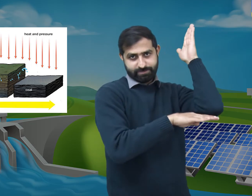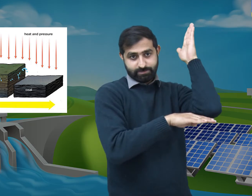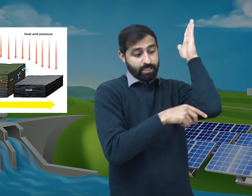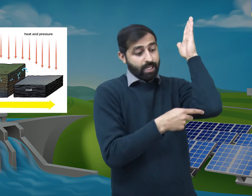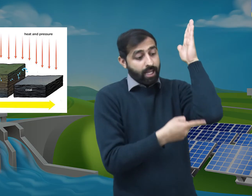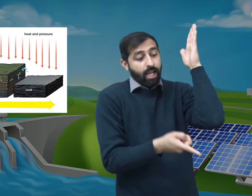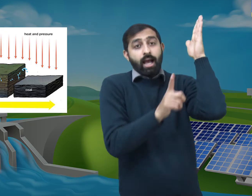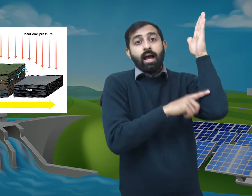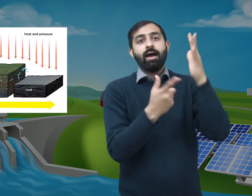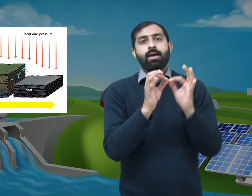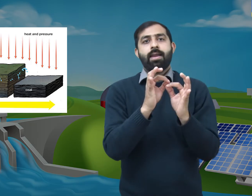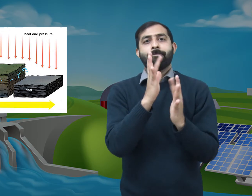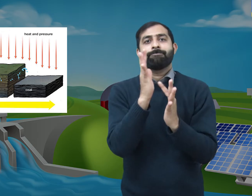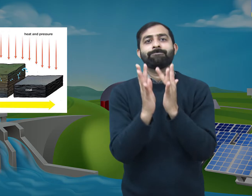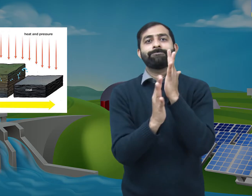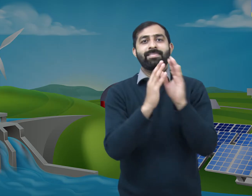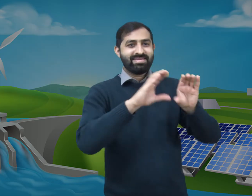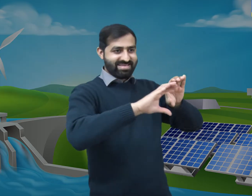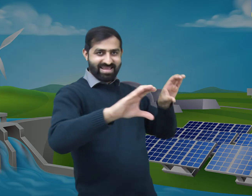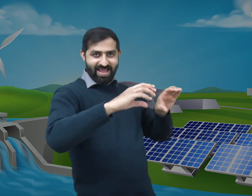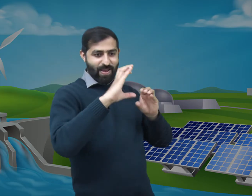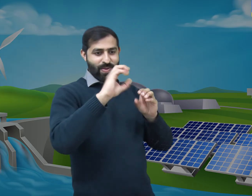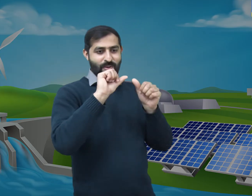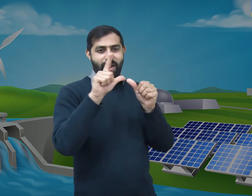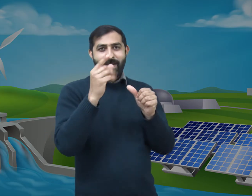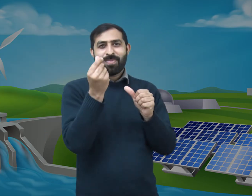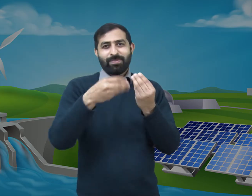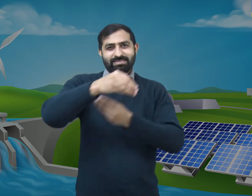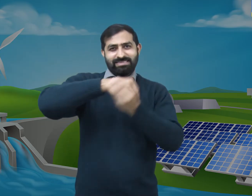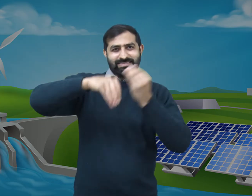In coal fired power plants, coal is the fuel that burnt to generate electricity.